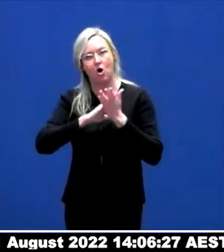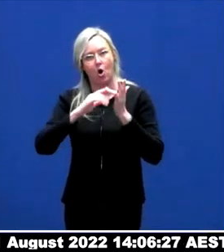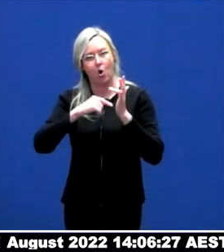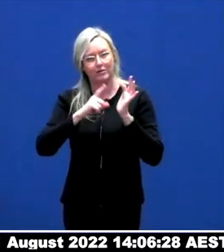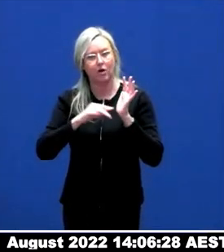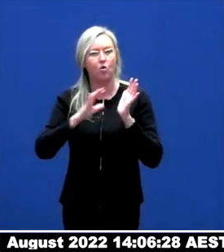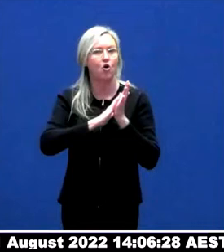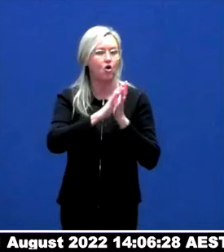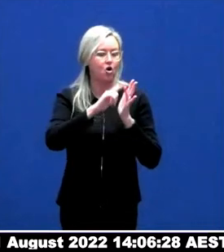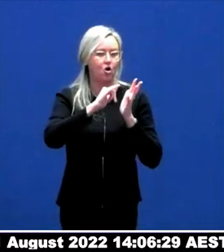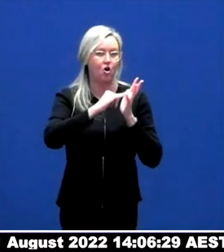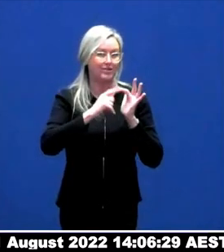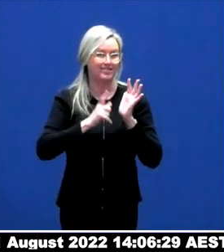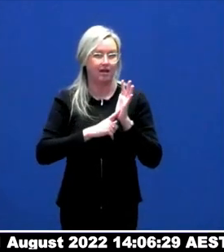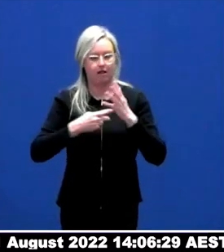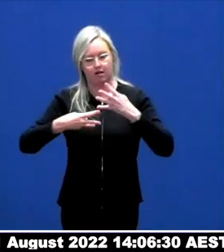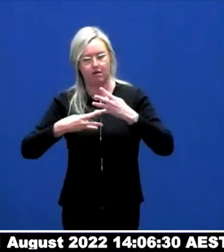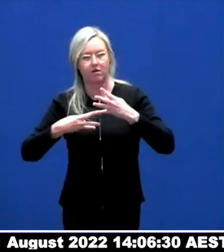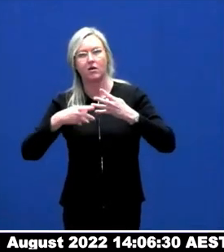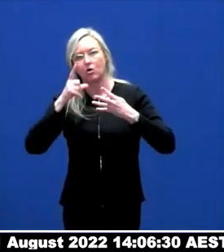could be indicators of risk of homelessness.